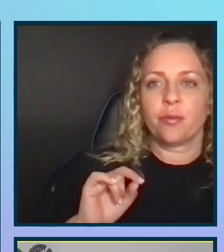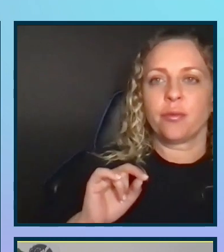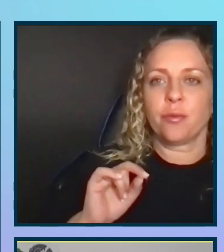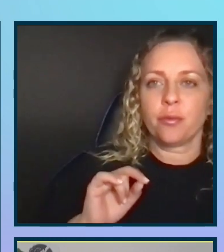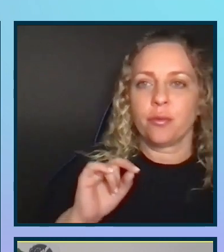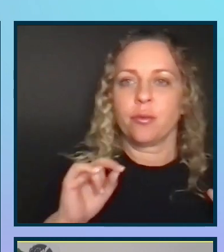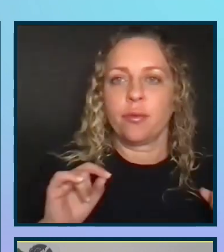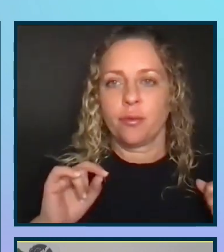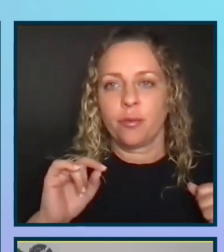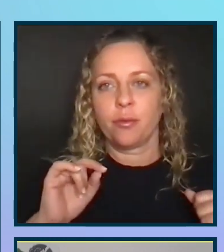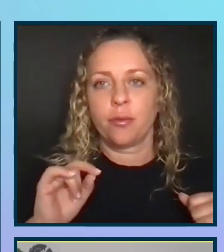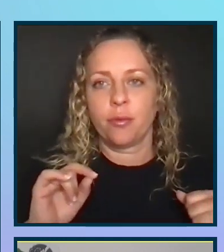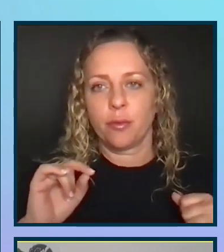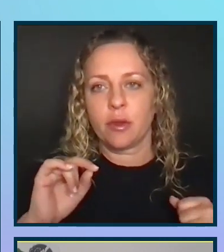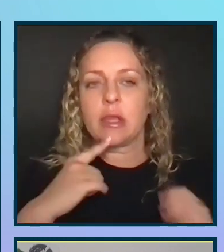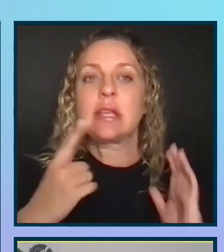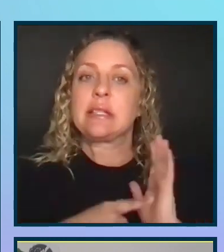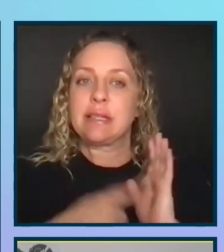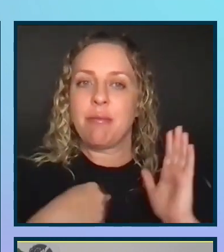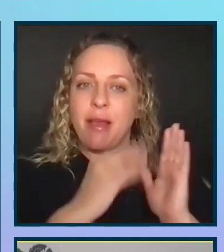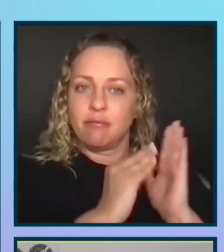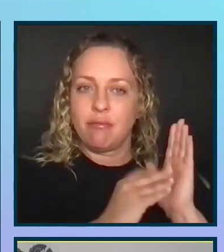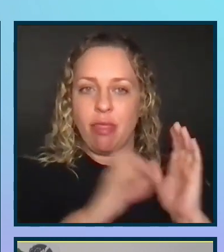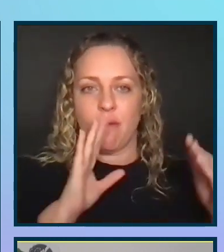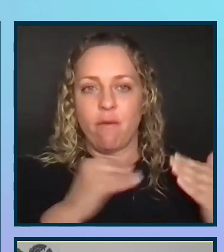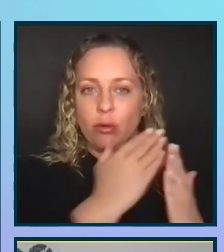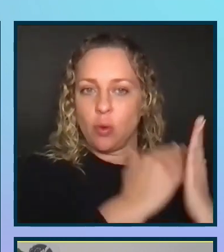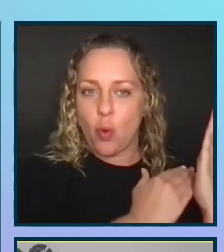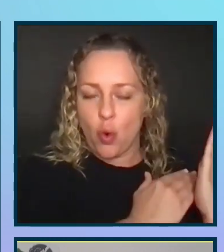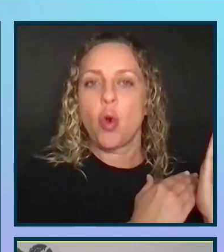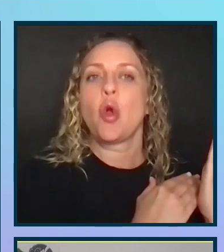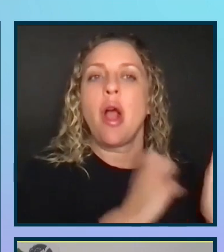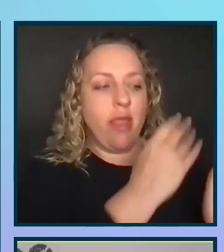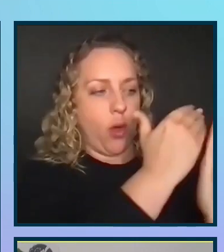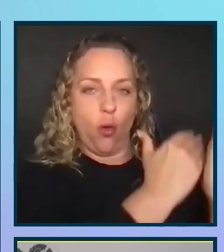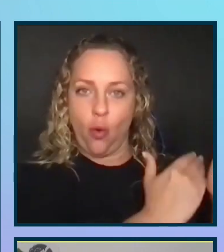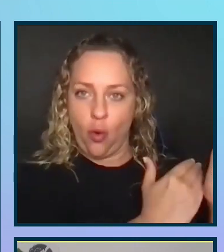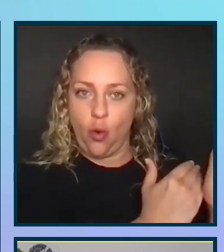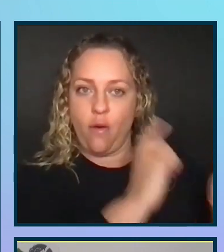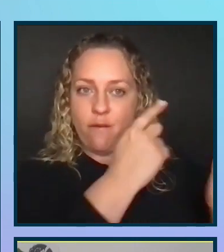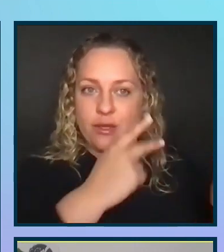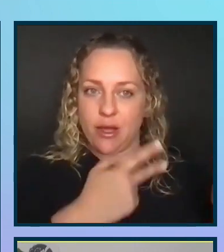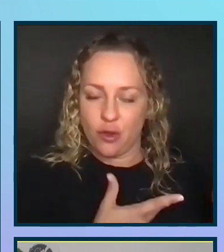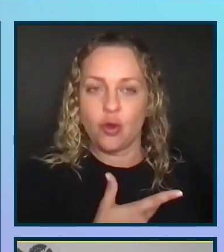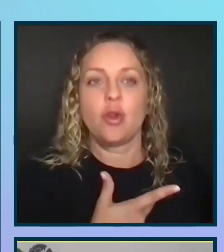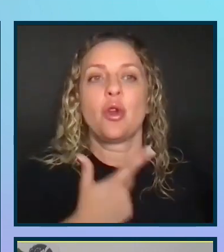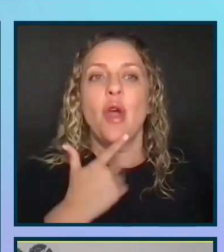I can also sometimes document the focus order. So it's the order in which user will navigate through the different formula